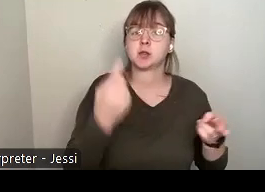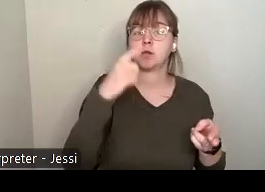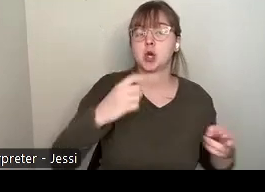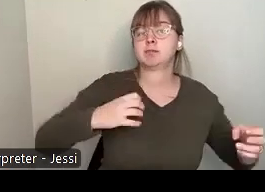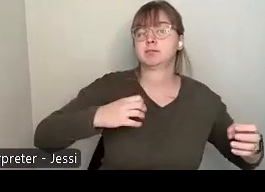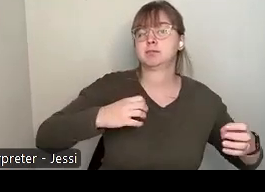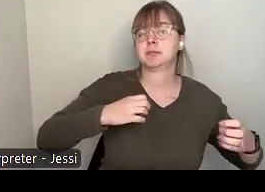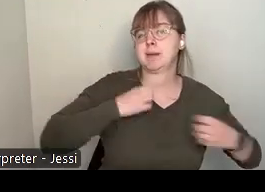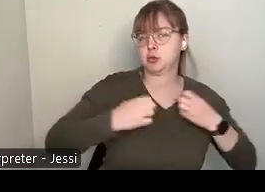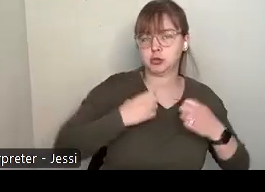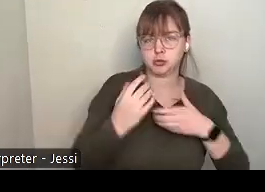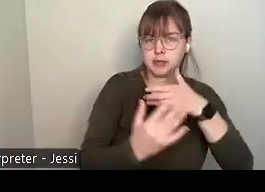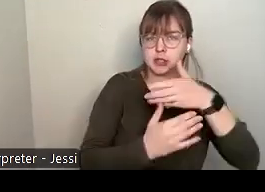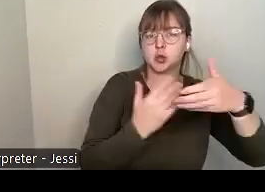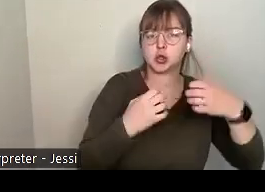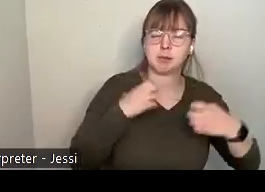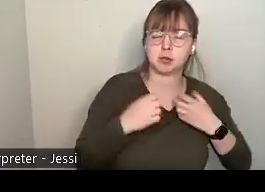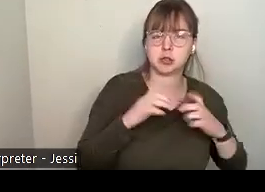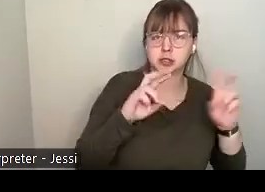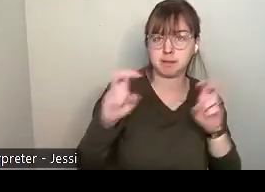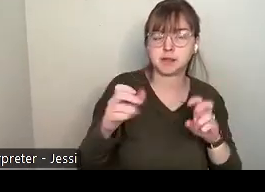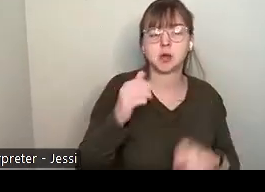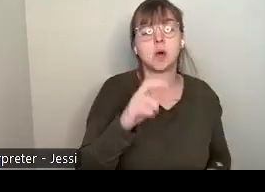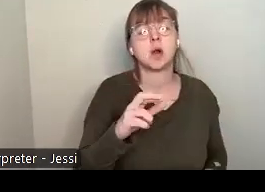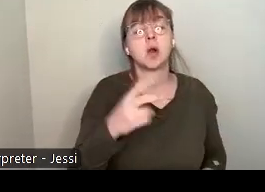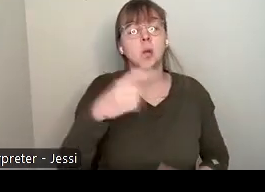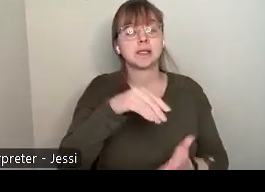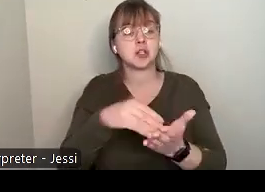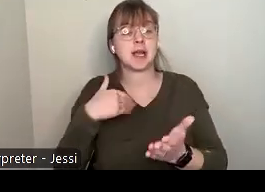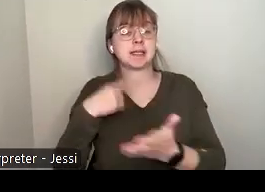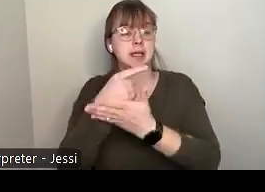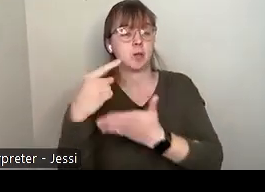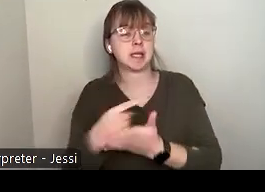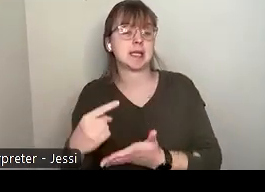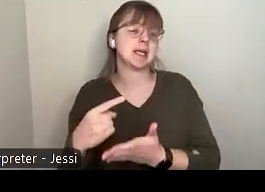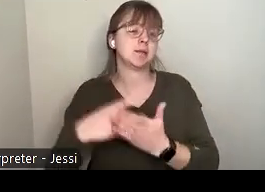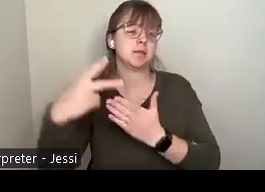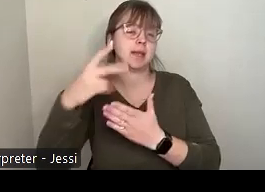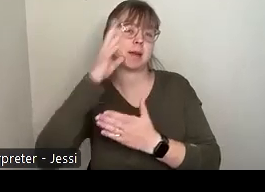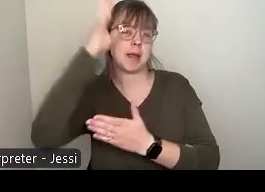parenting program at one Center within each of these areas of support that we can provide